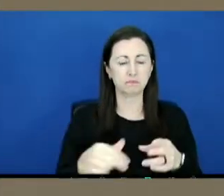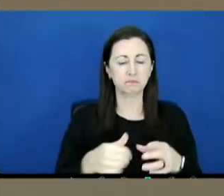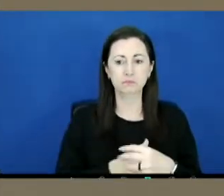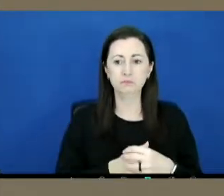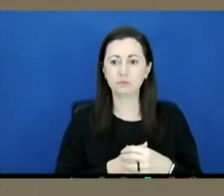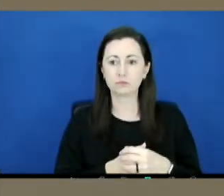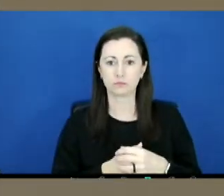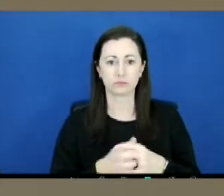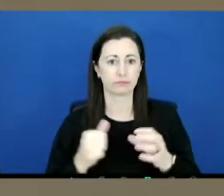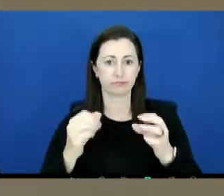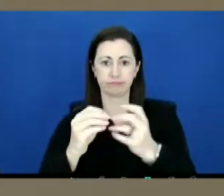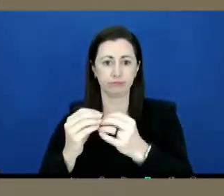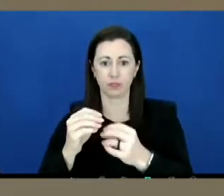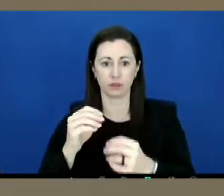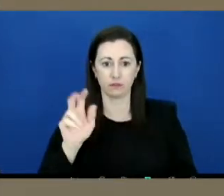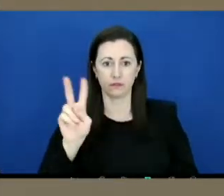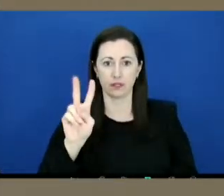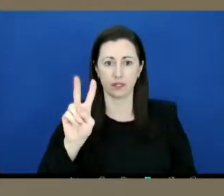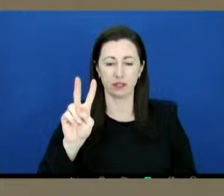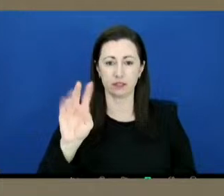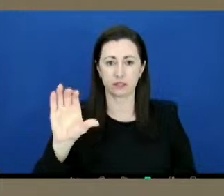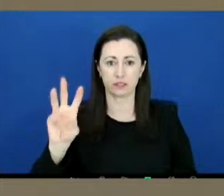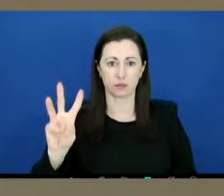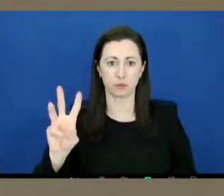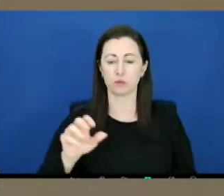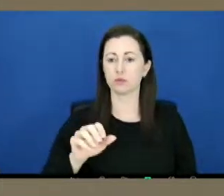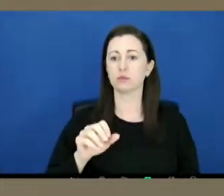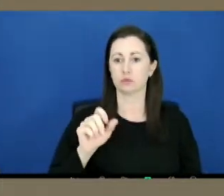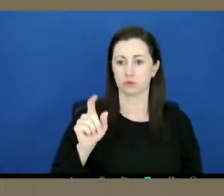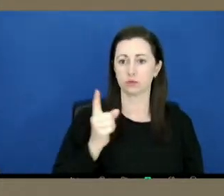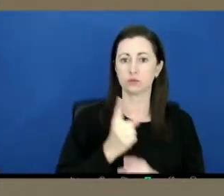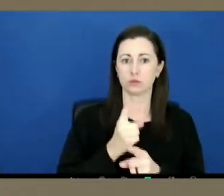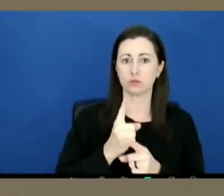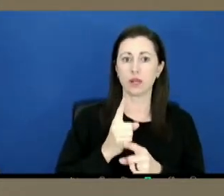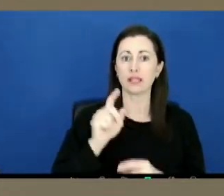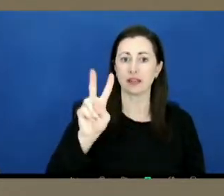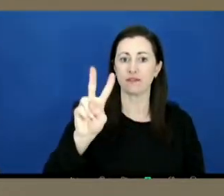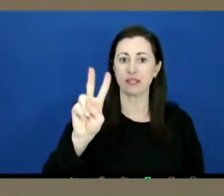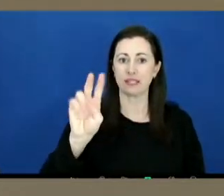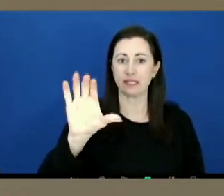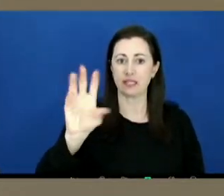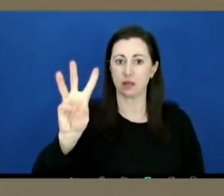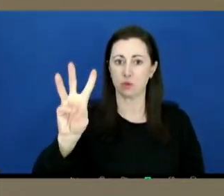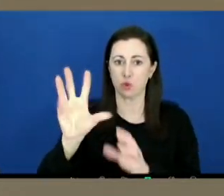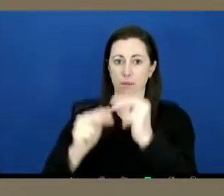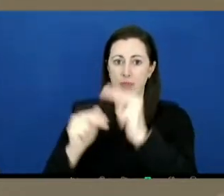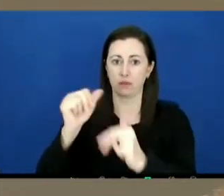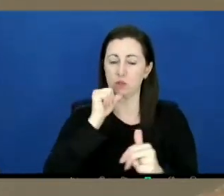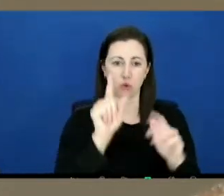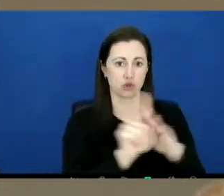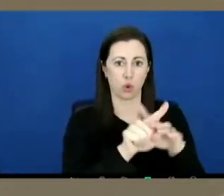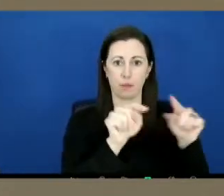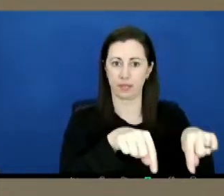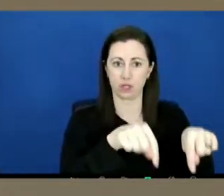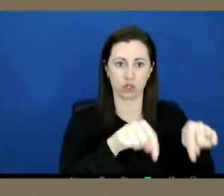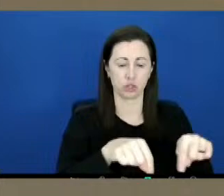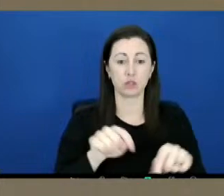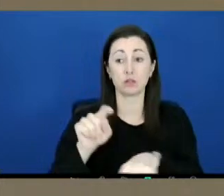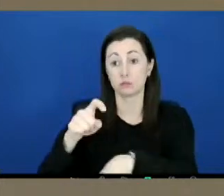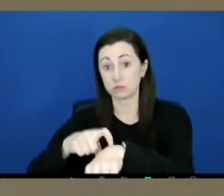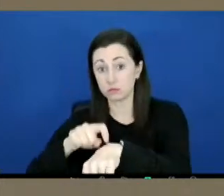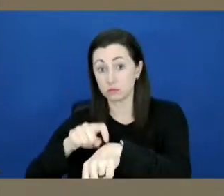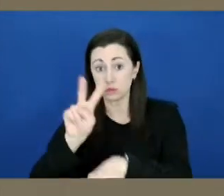AND SHOULD BE RELATIVELY IN AND